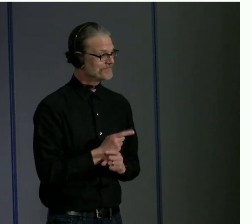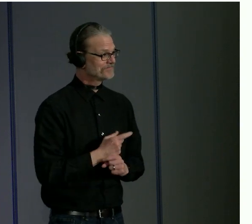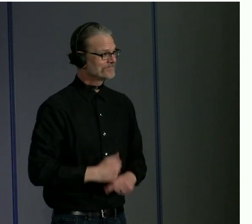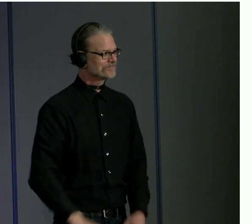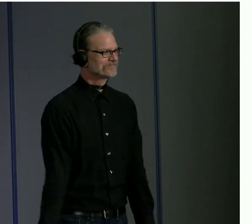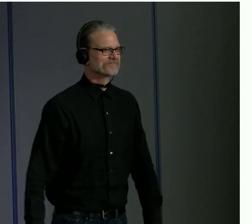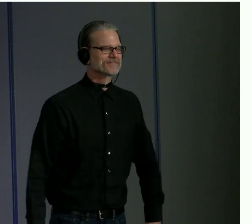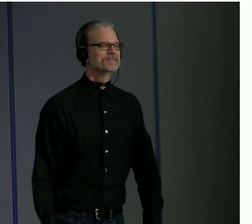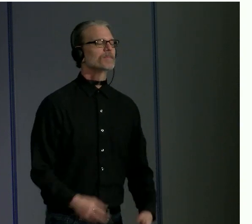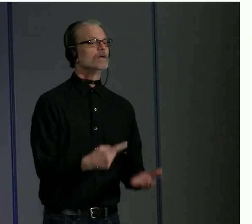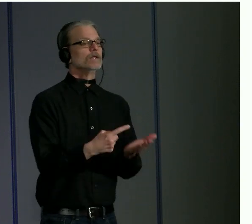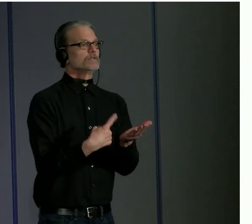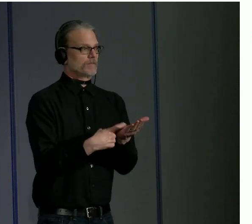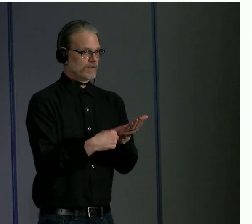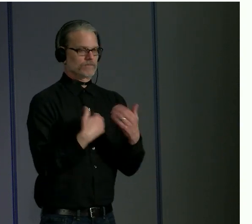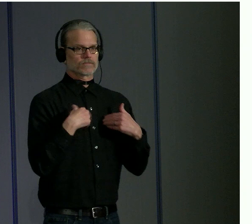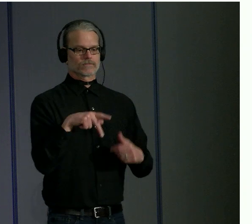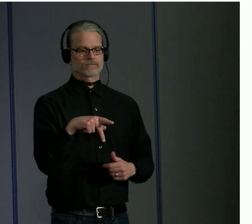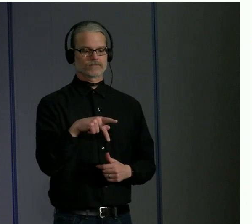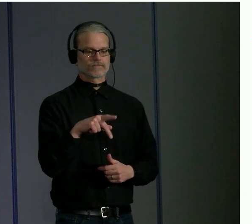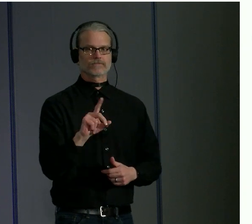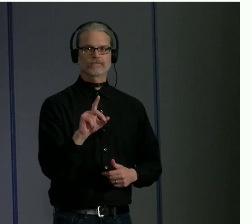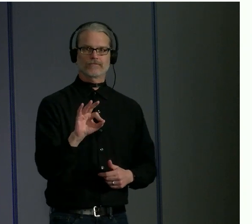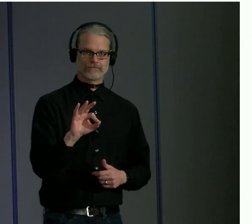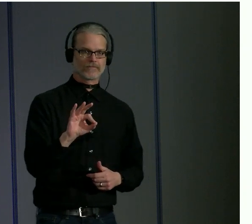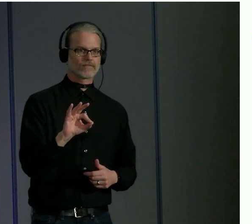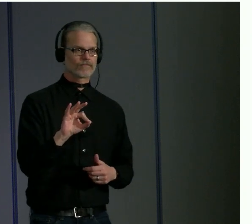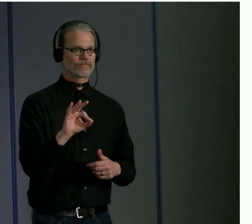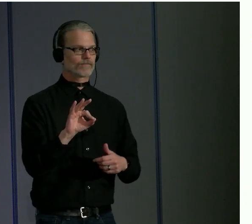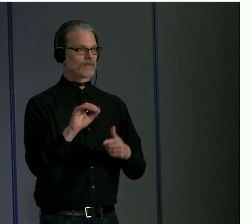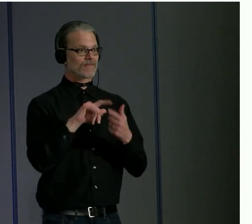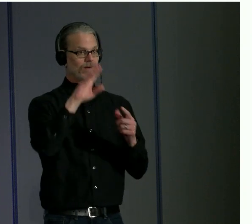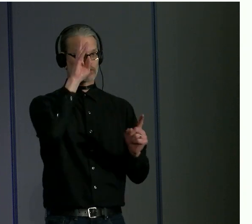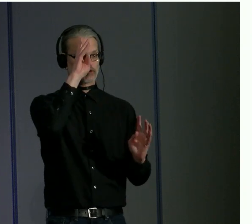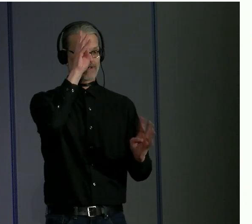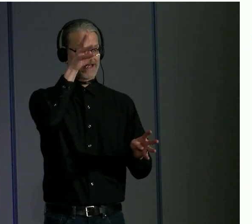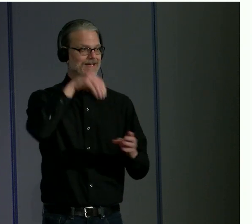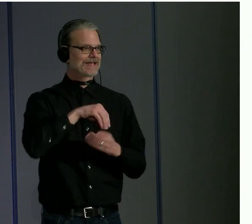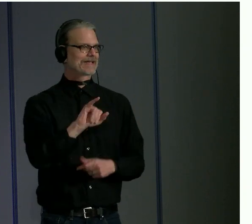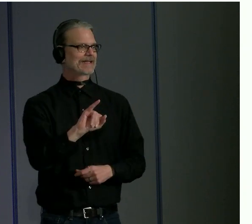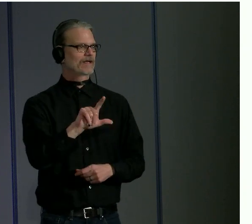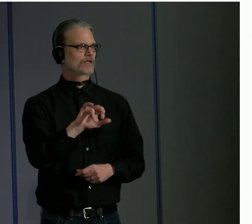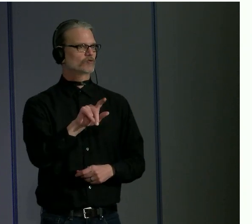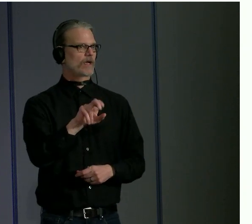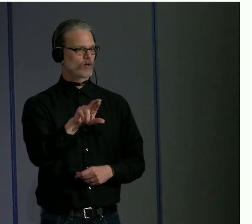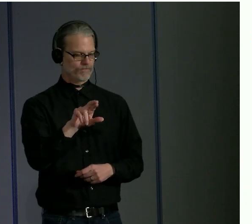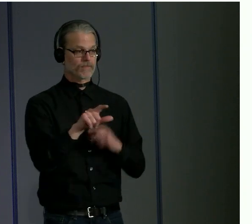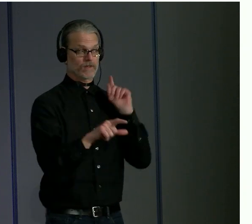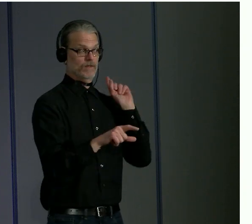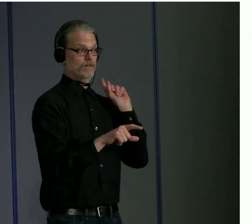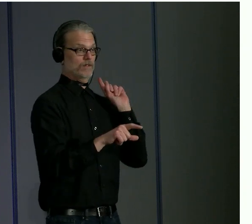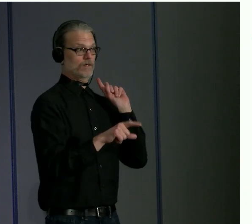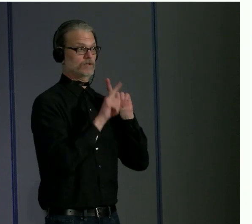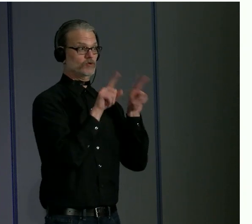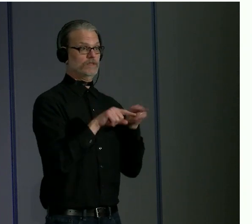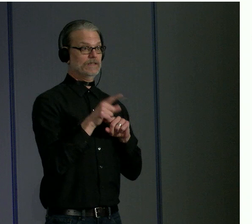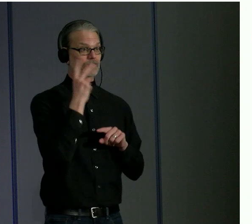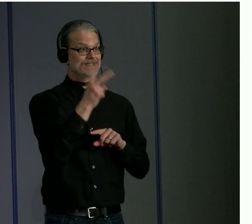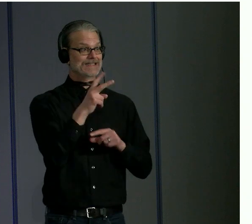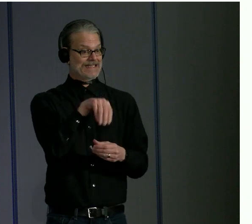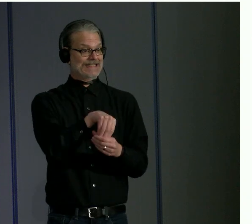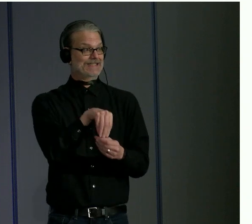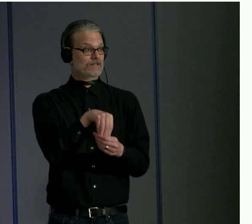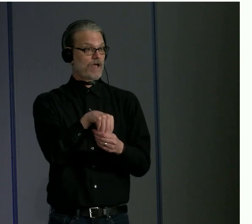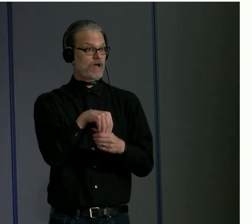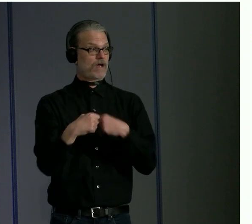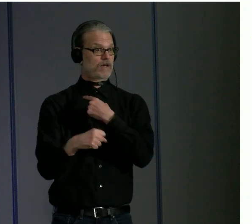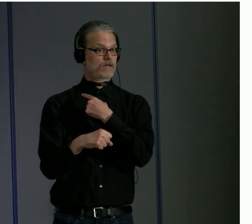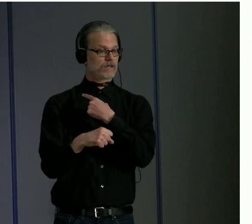We have PDF in Illustrator. We can see inside the tag tree each of these